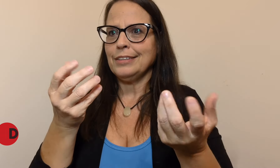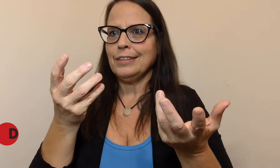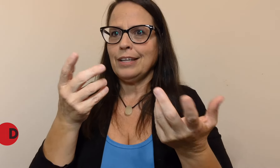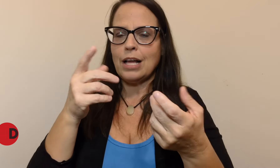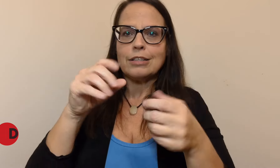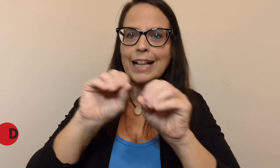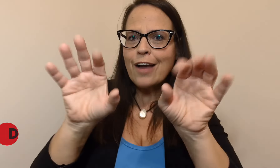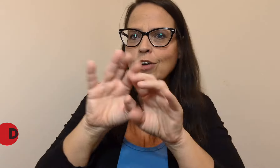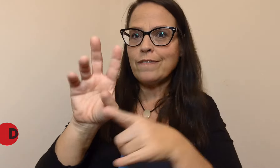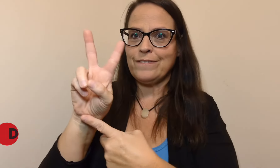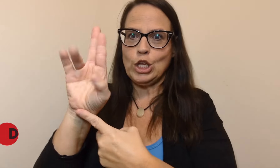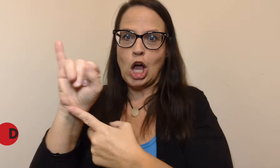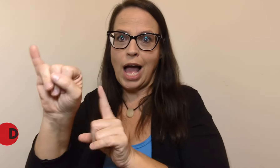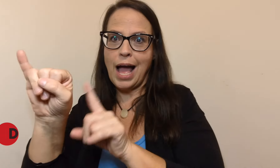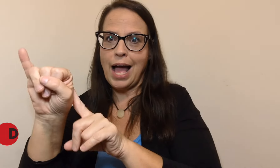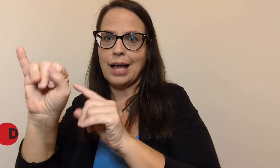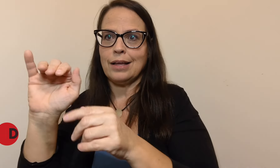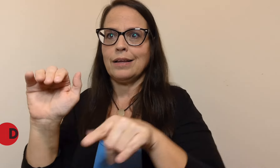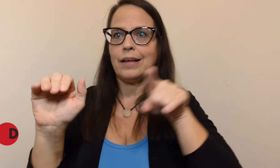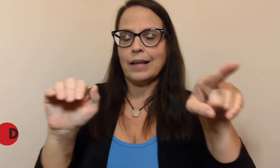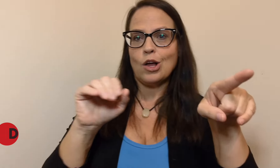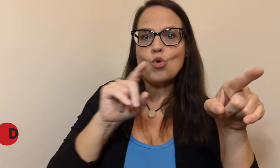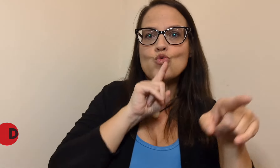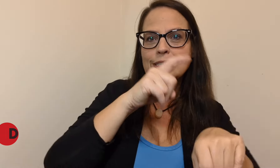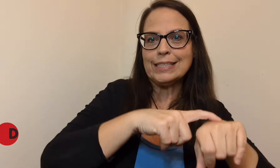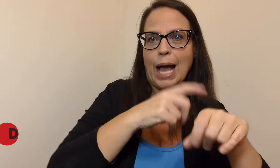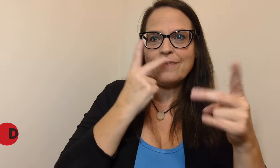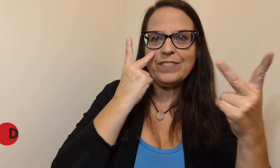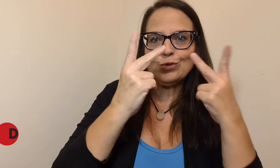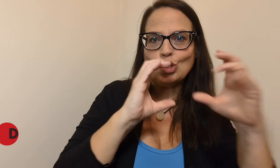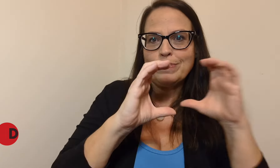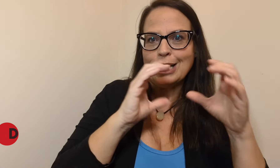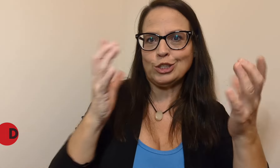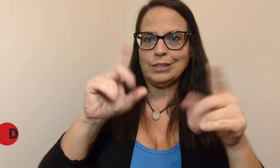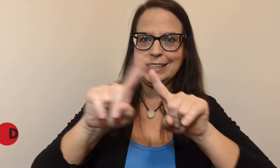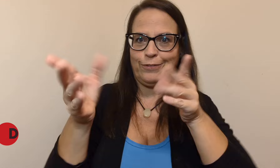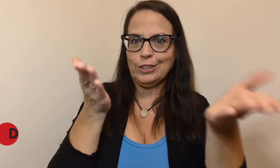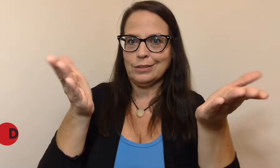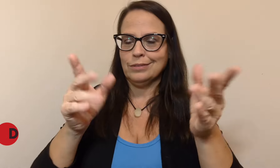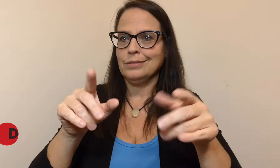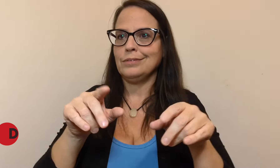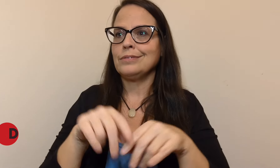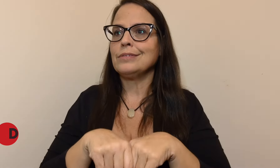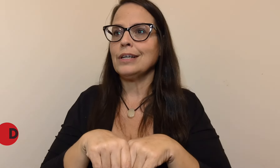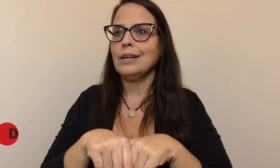clarifications on Video Remote Interpreting (VRI) and "real-time visual communications".